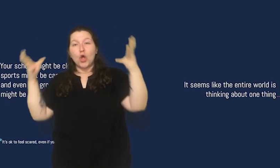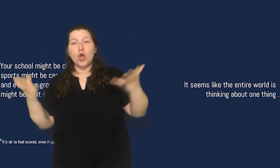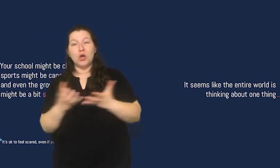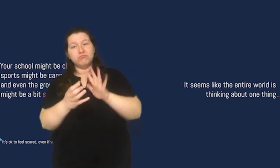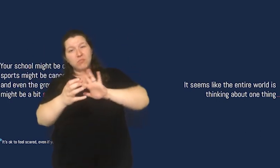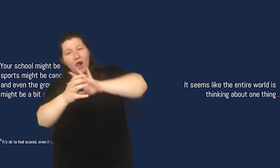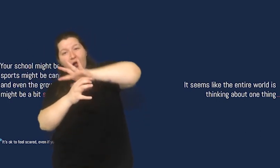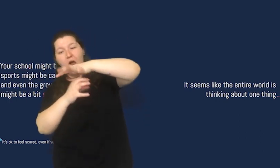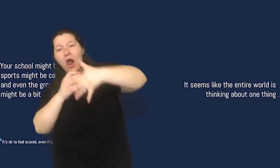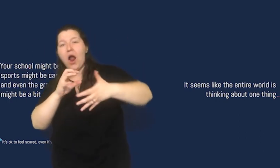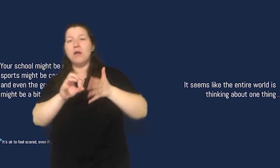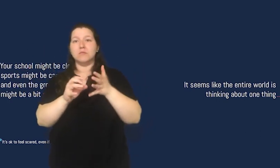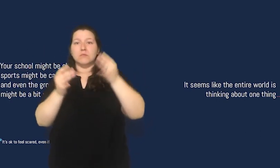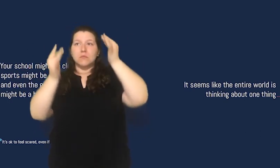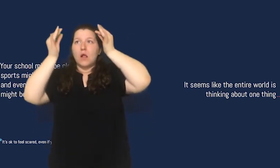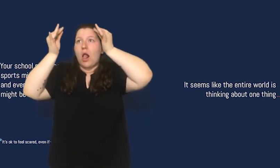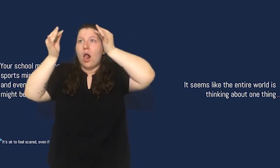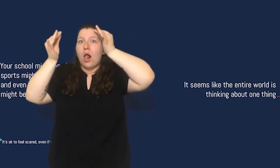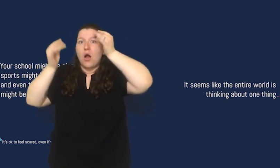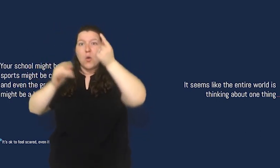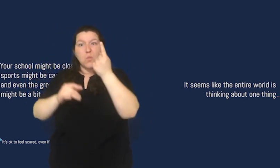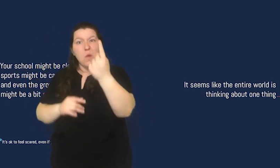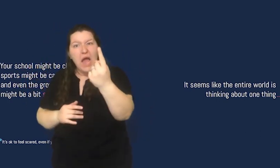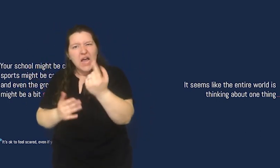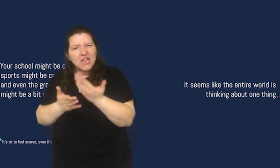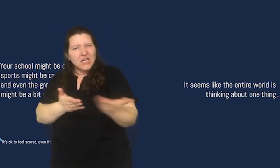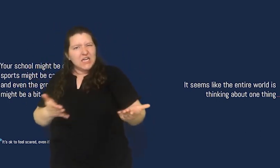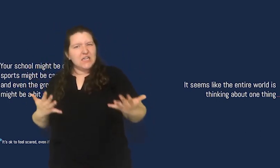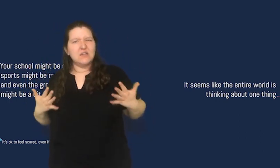is thinking about one thing: